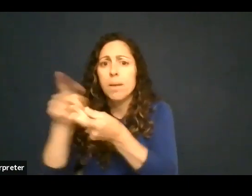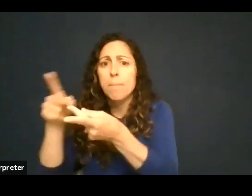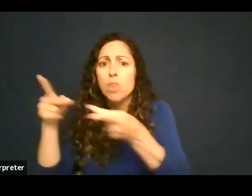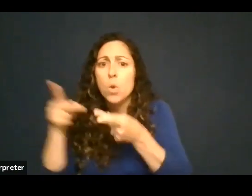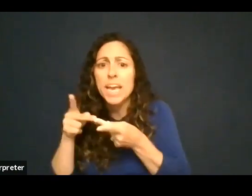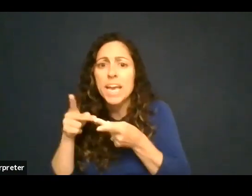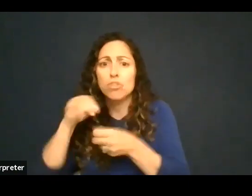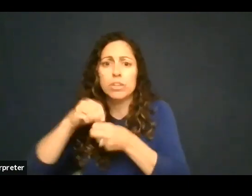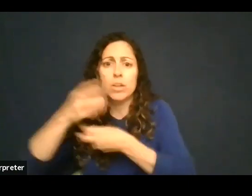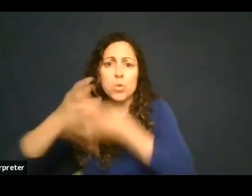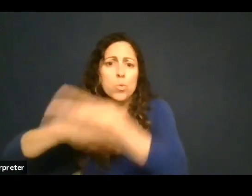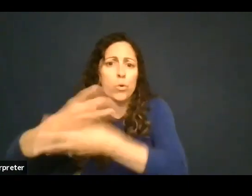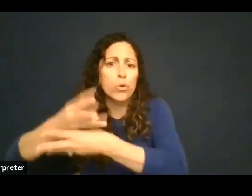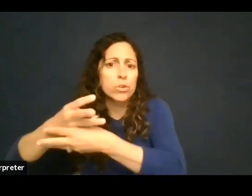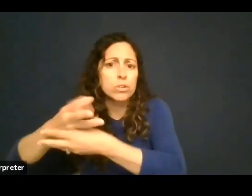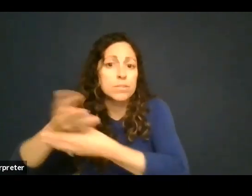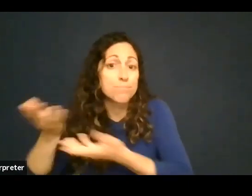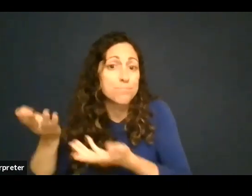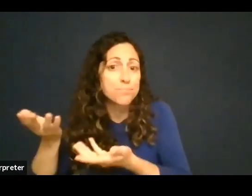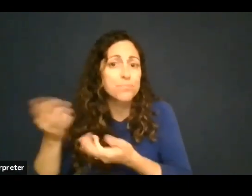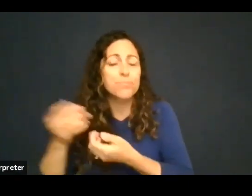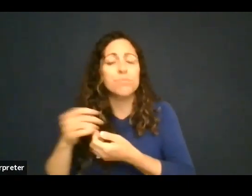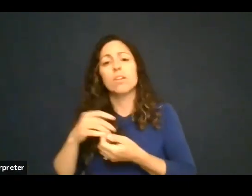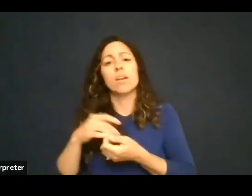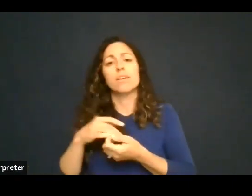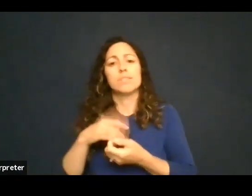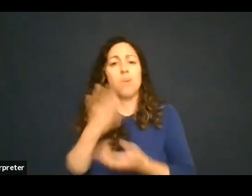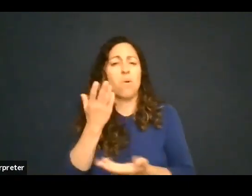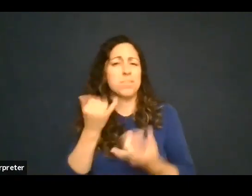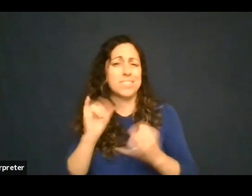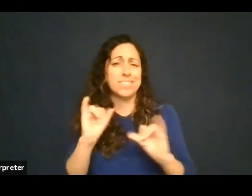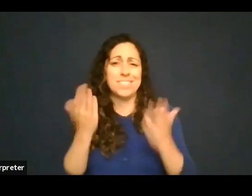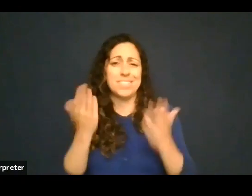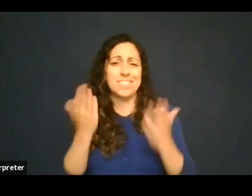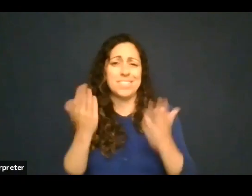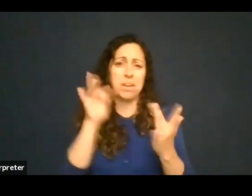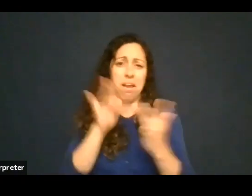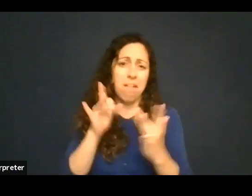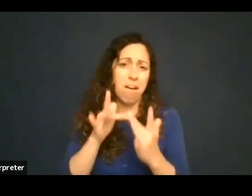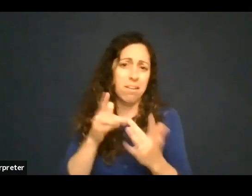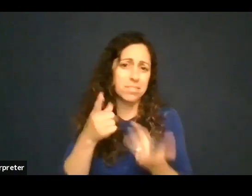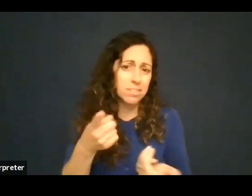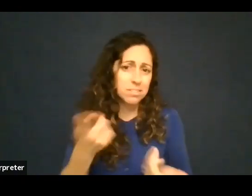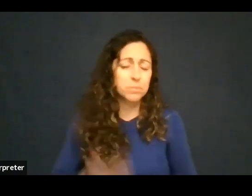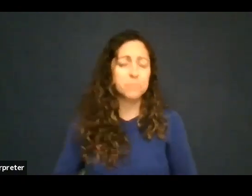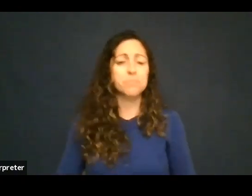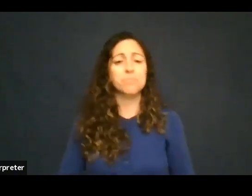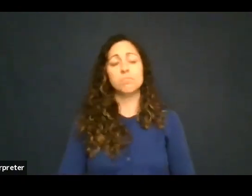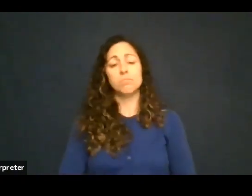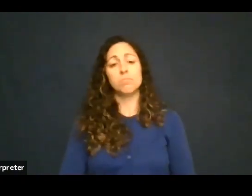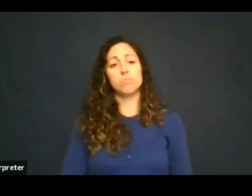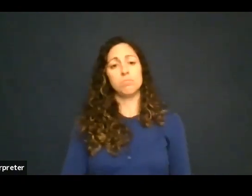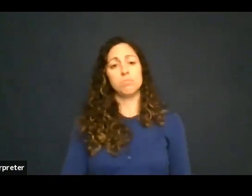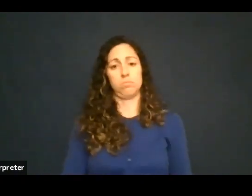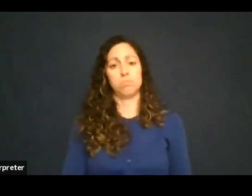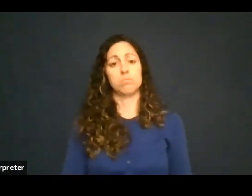are in a particular region and it cuts down on travel and other consequences. So rest assured, if you meet the criteria